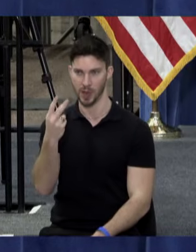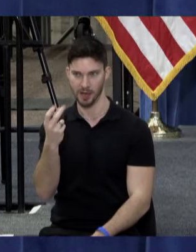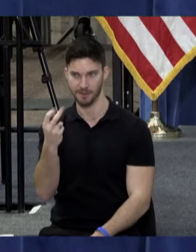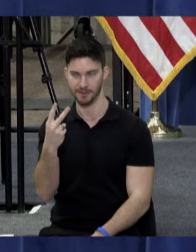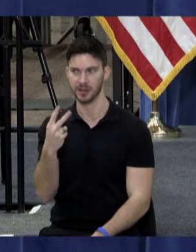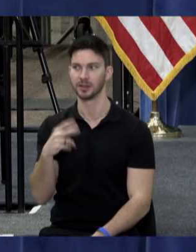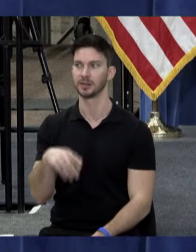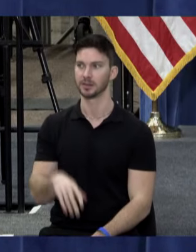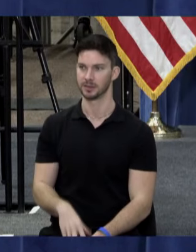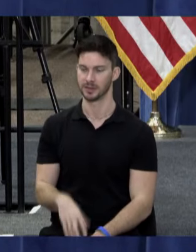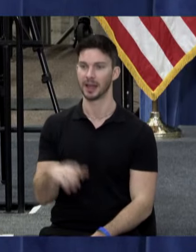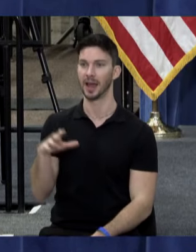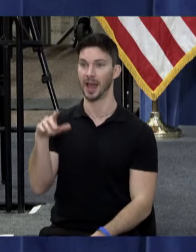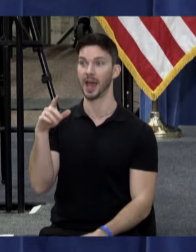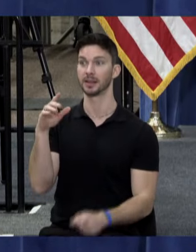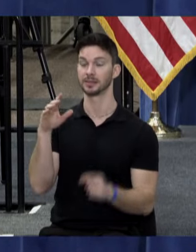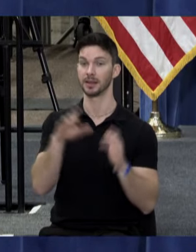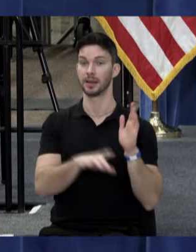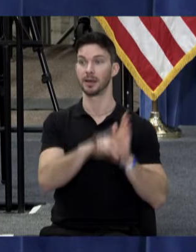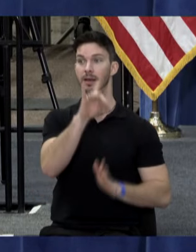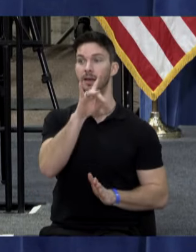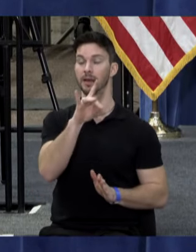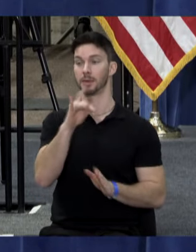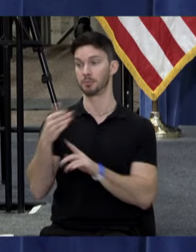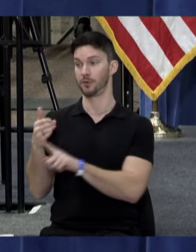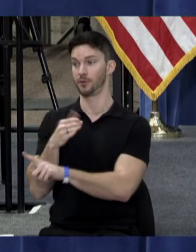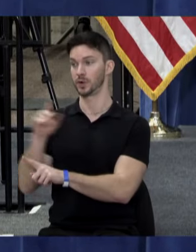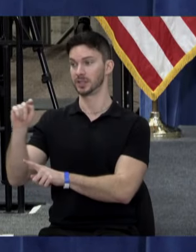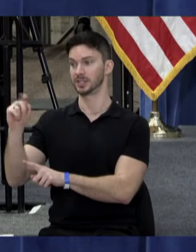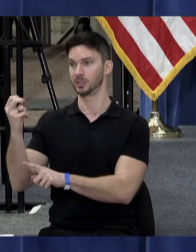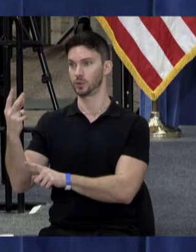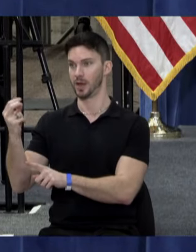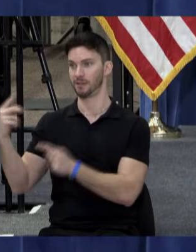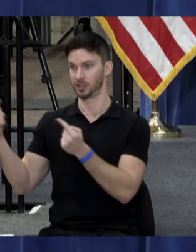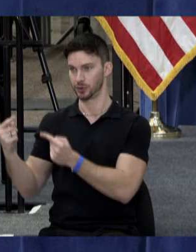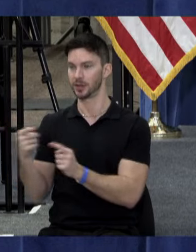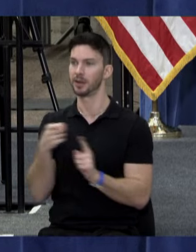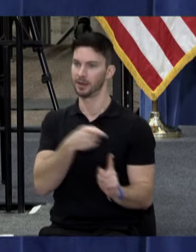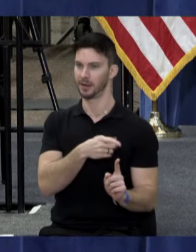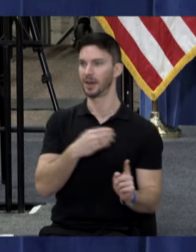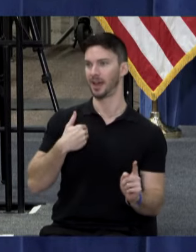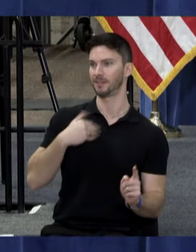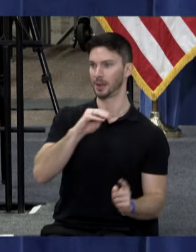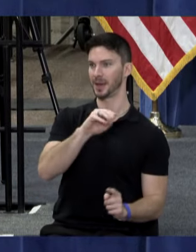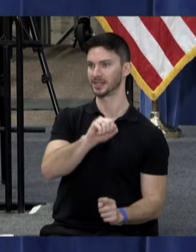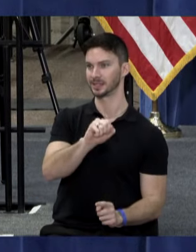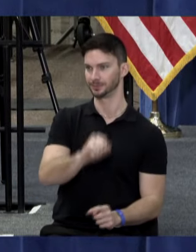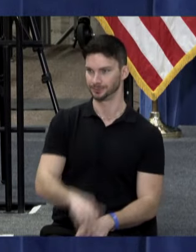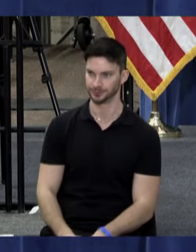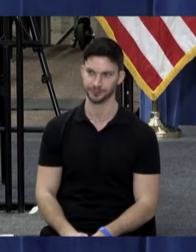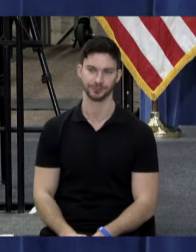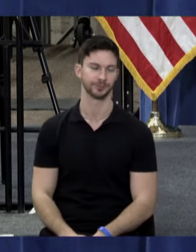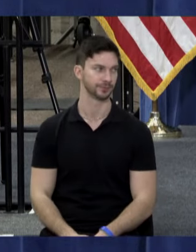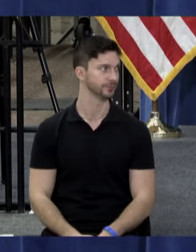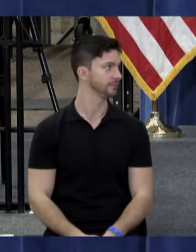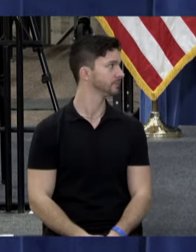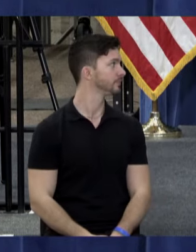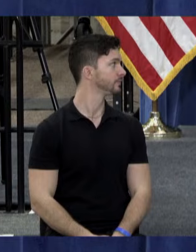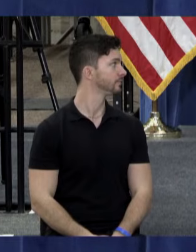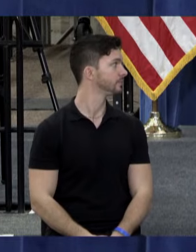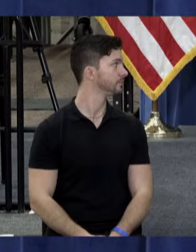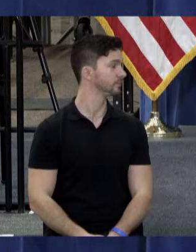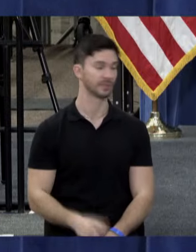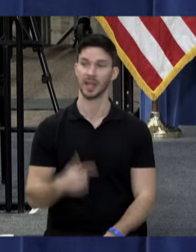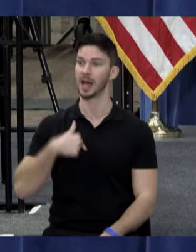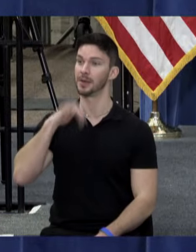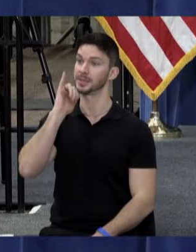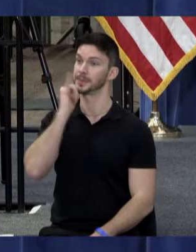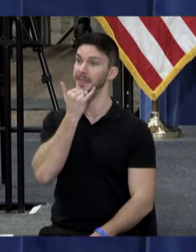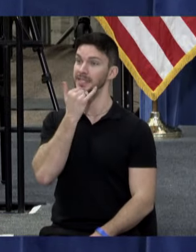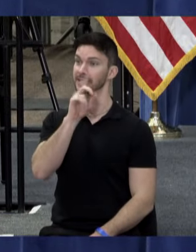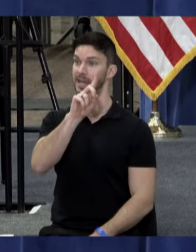MS prior to the T12 injury. The MS started in 1984 and I was mixed misdiagnosed until 1998.